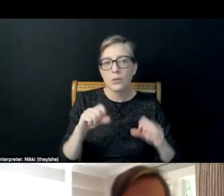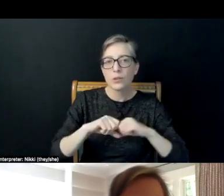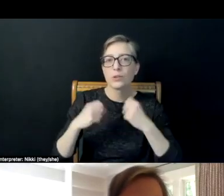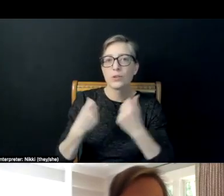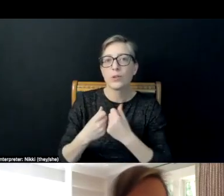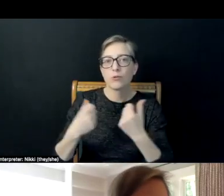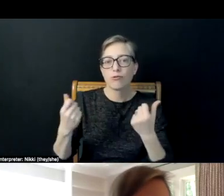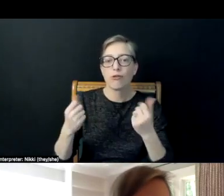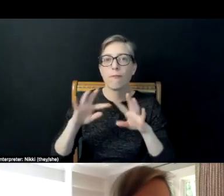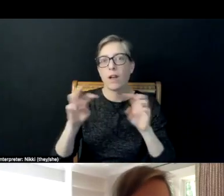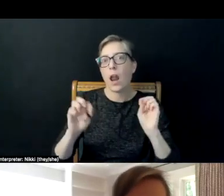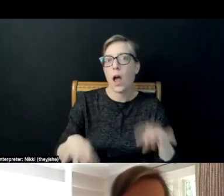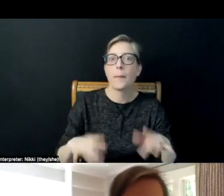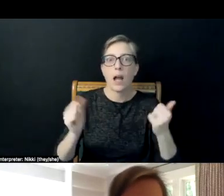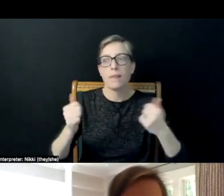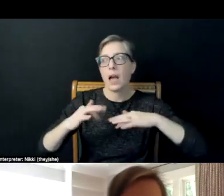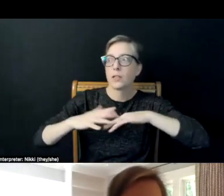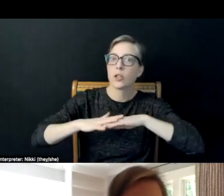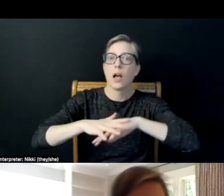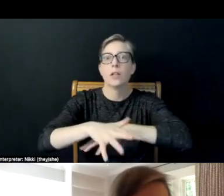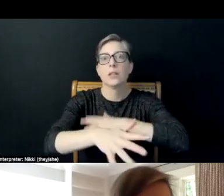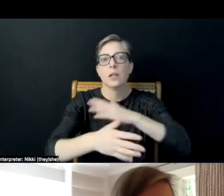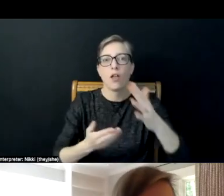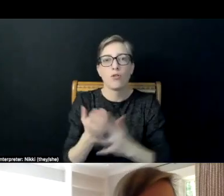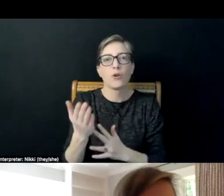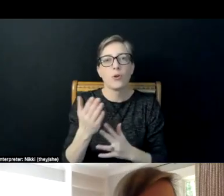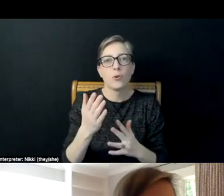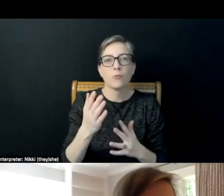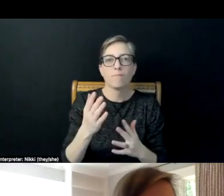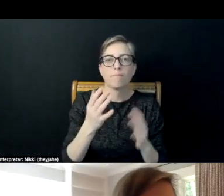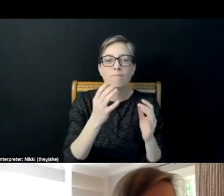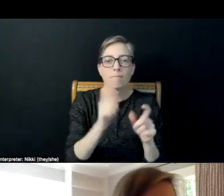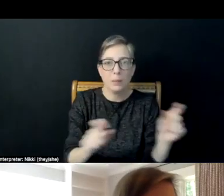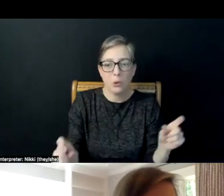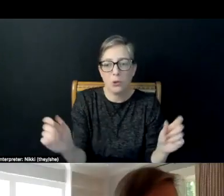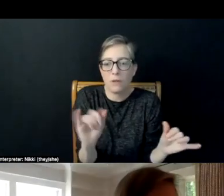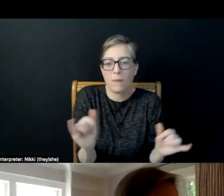like the wave passes through fans in a stadium, rather than a property of individuals,